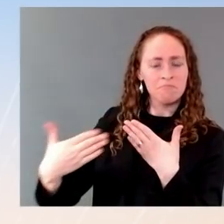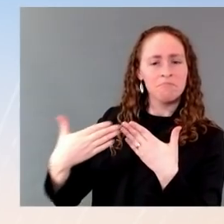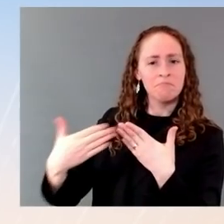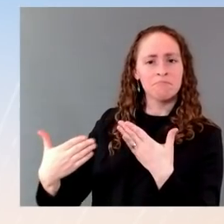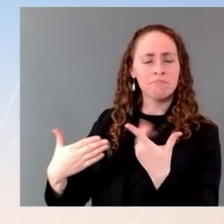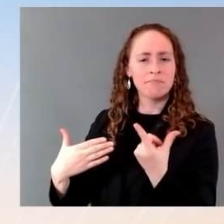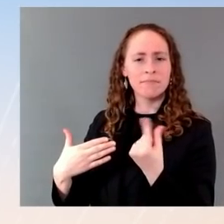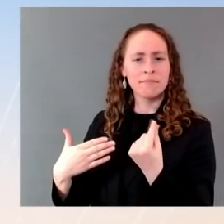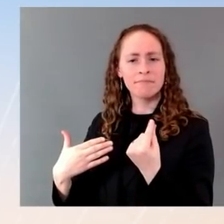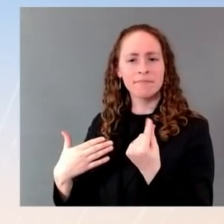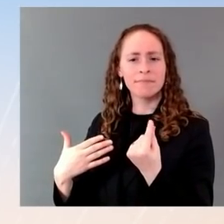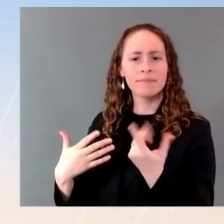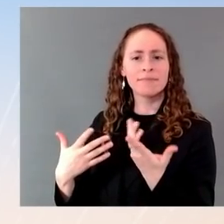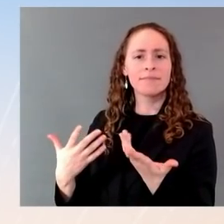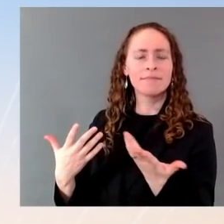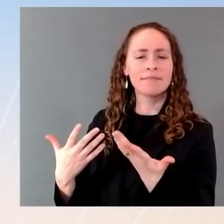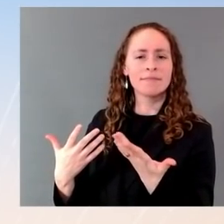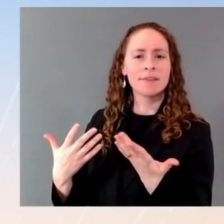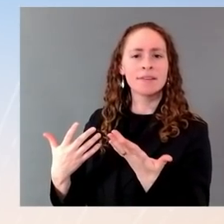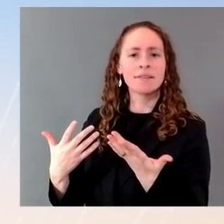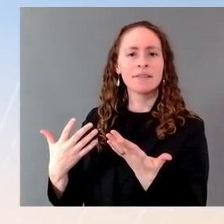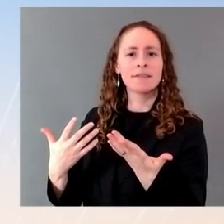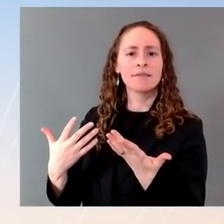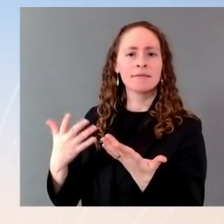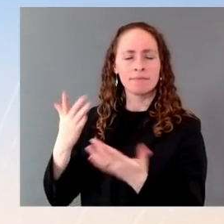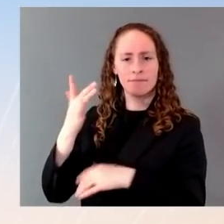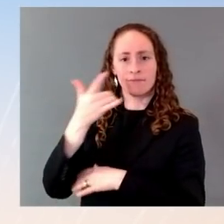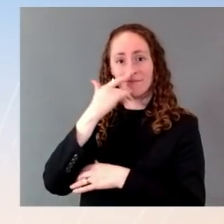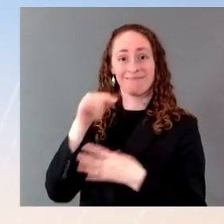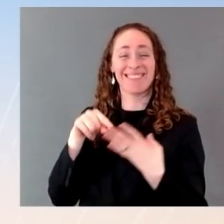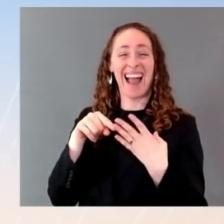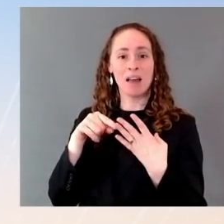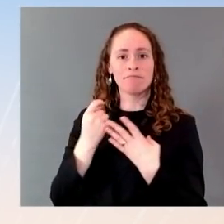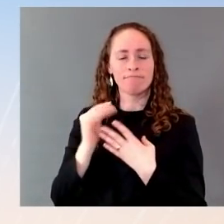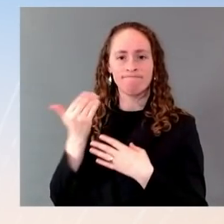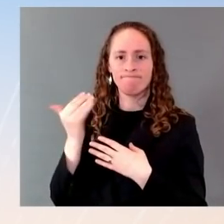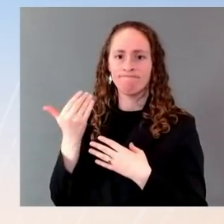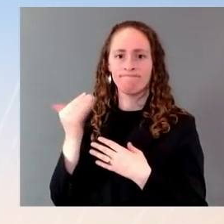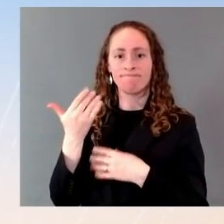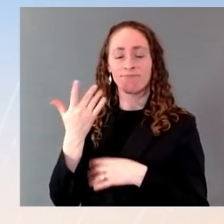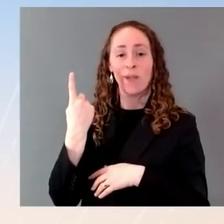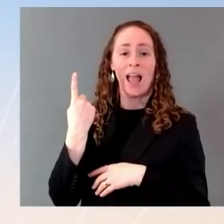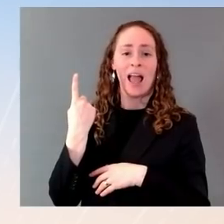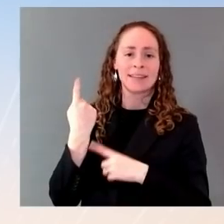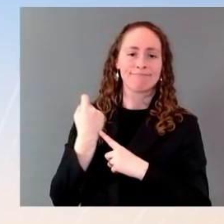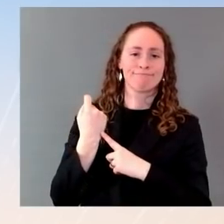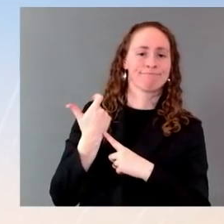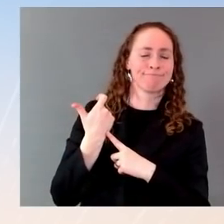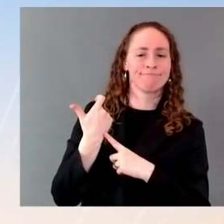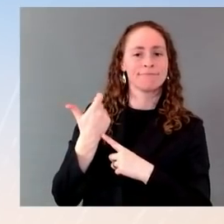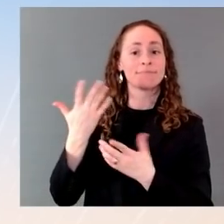there are other priorities that are in the measure, but can you just say what you will do to worry